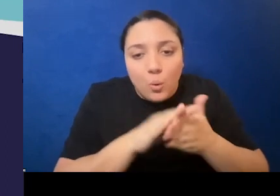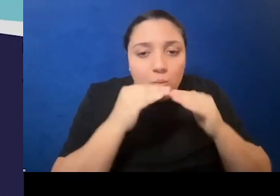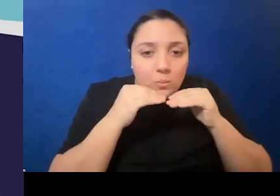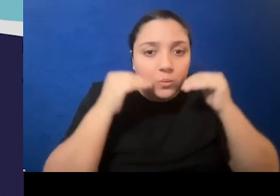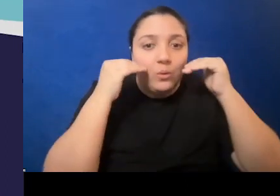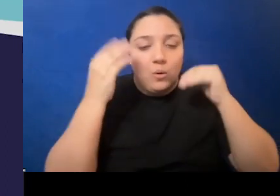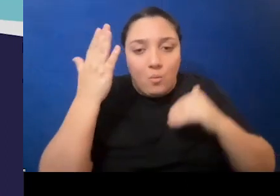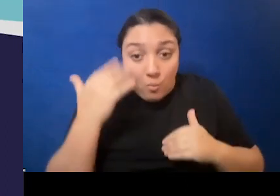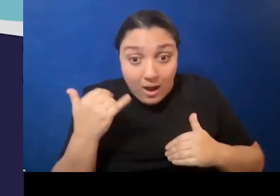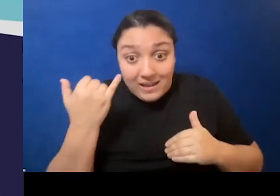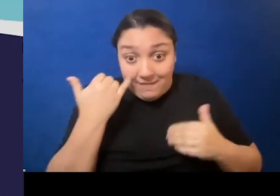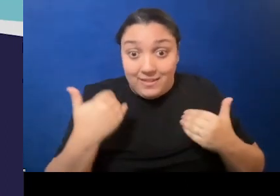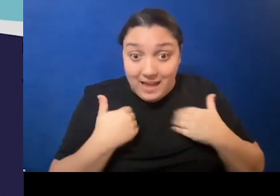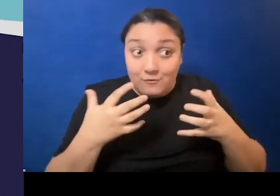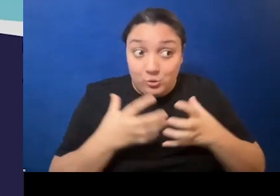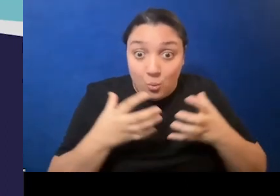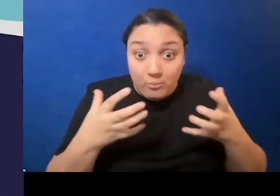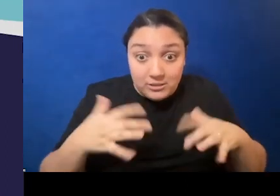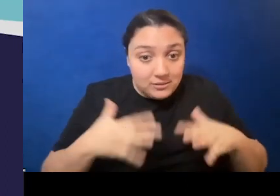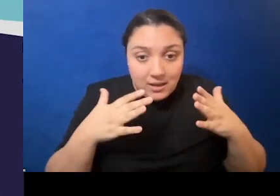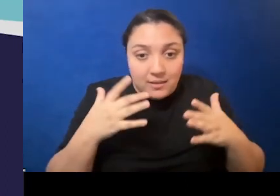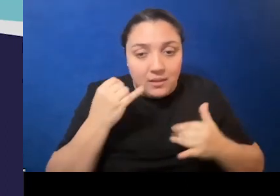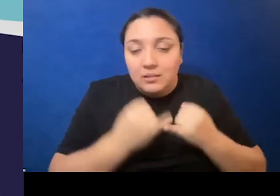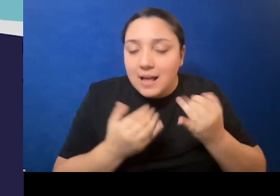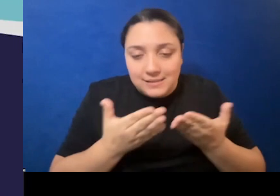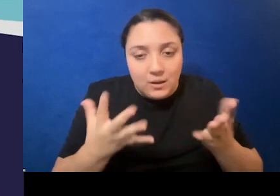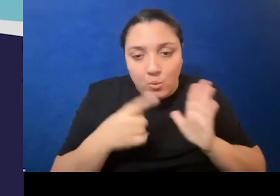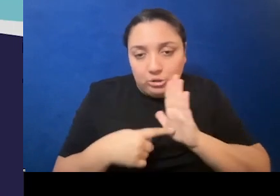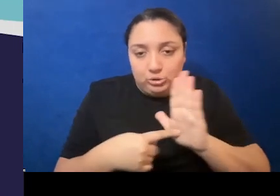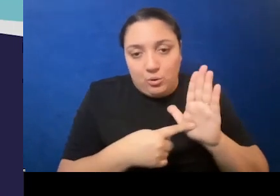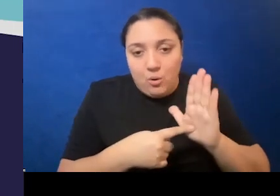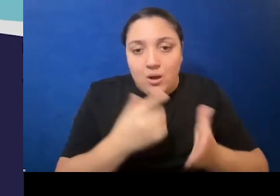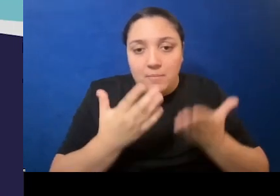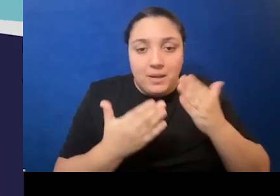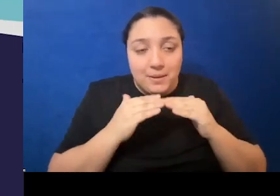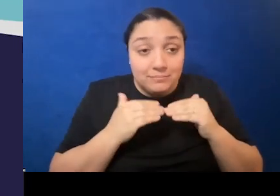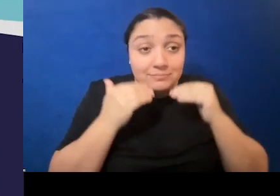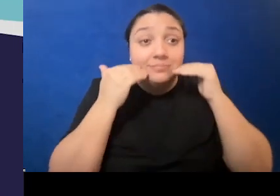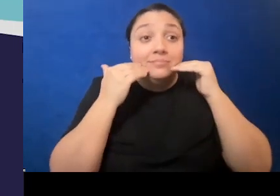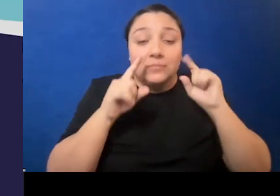THEY OFTEN GO TO SCHOOL SMILING. THEY DON'T SHOW SIGNS AT SCHOOL